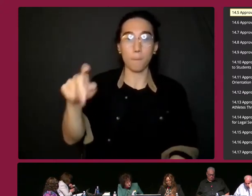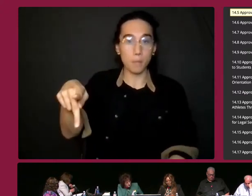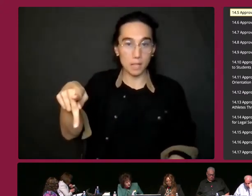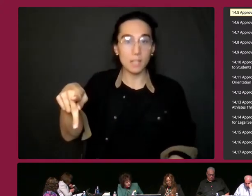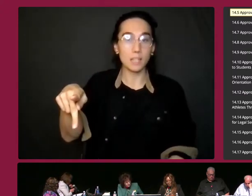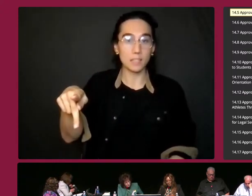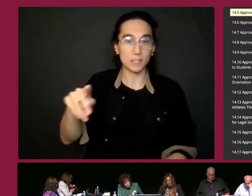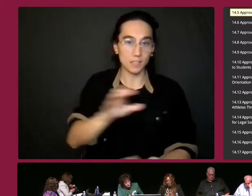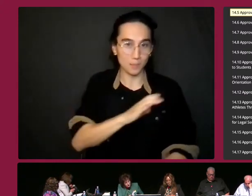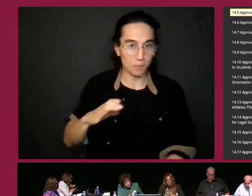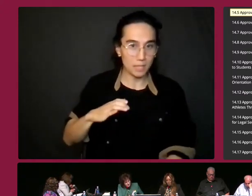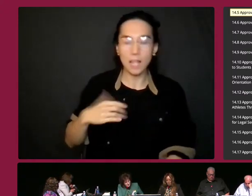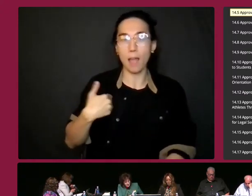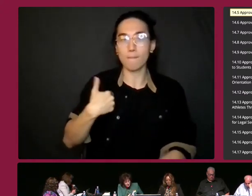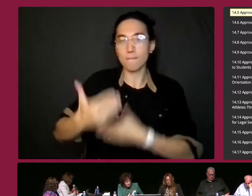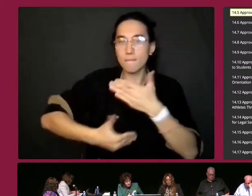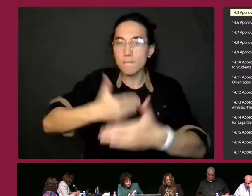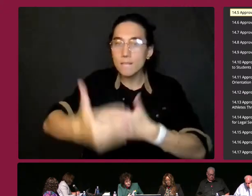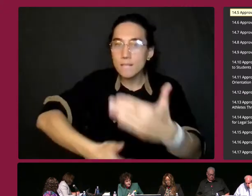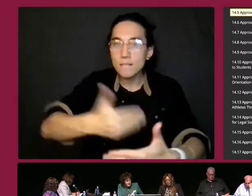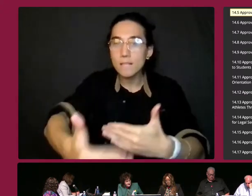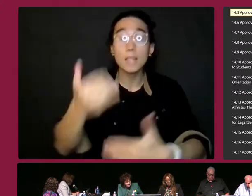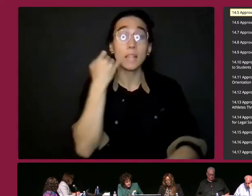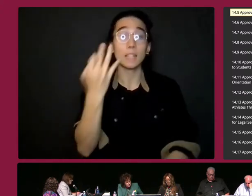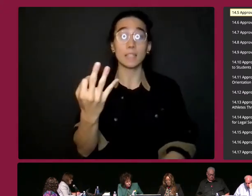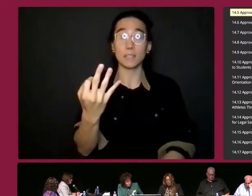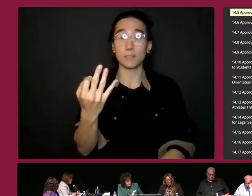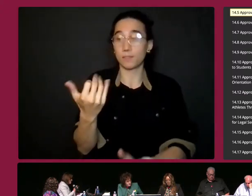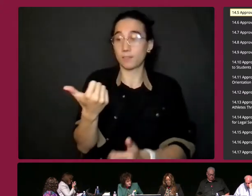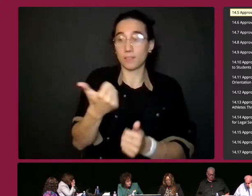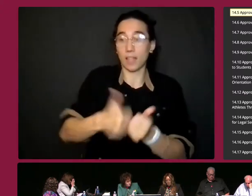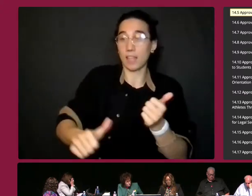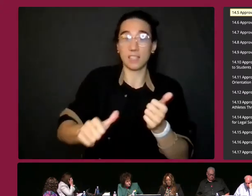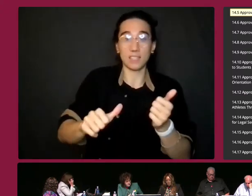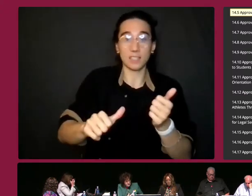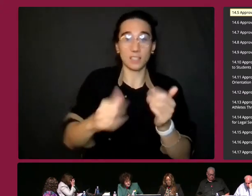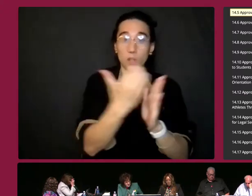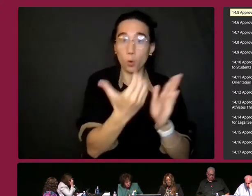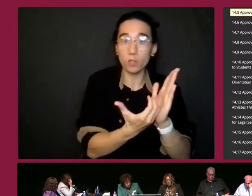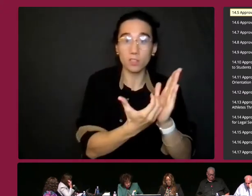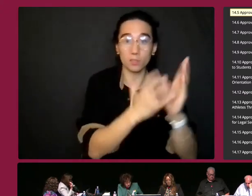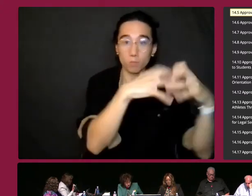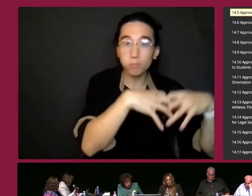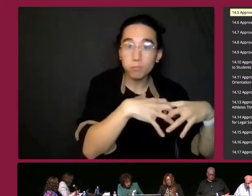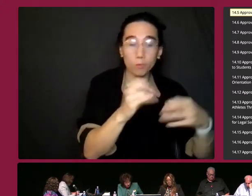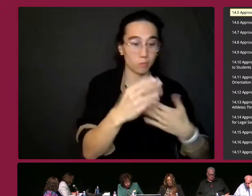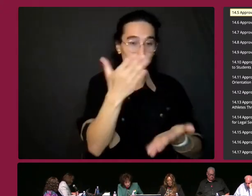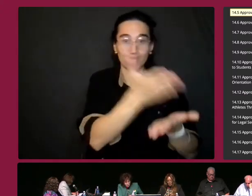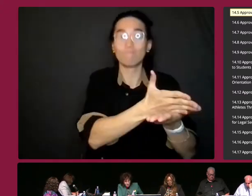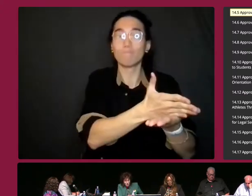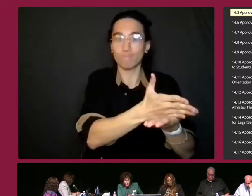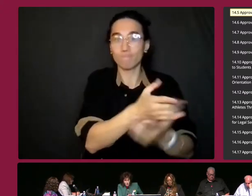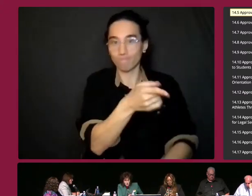um, if there's any inactivation of courses or discontinuations, it goes through a whole